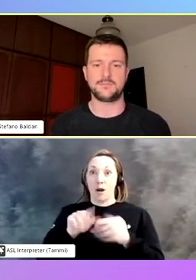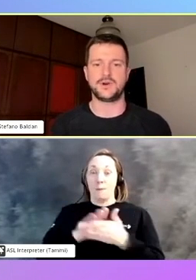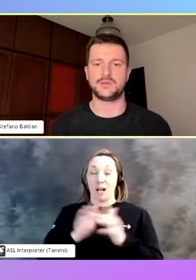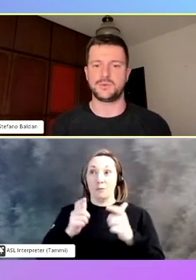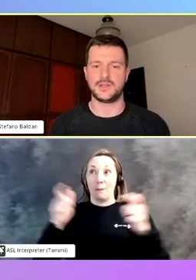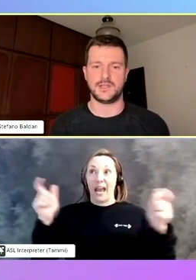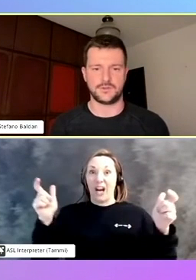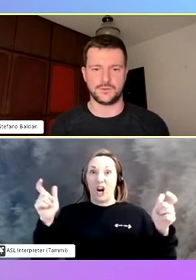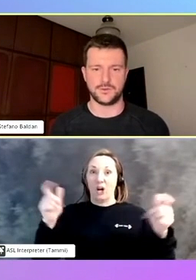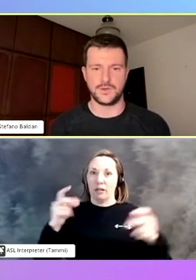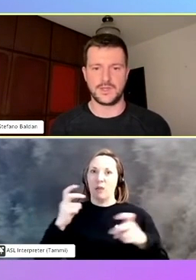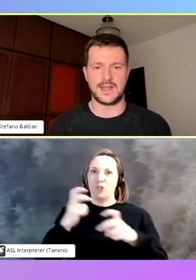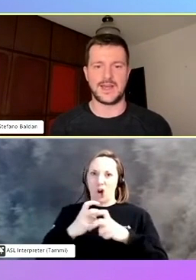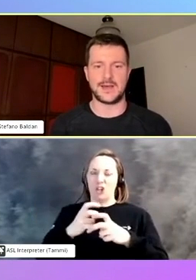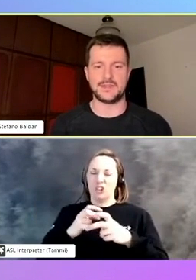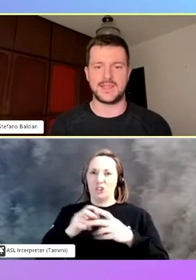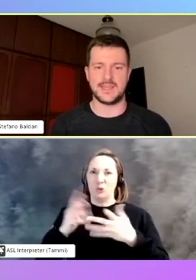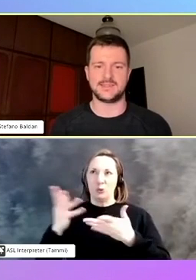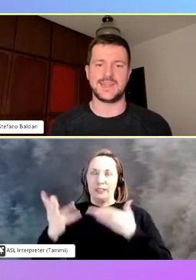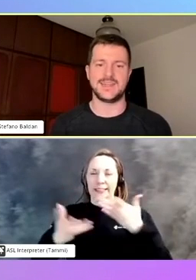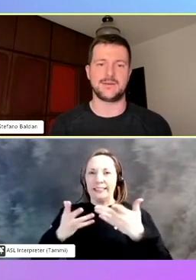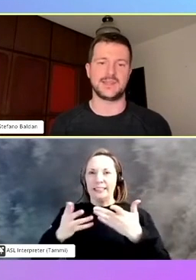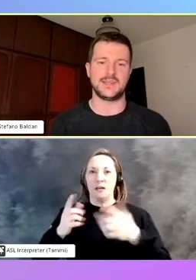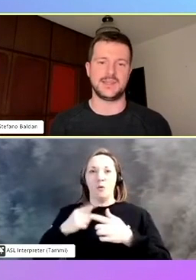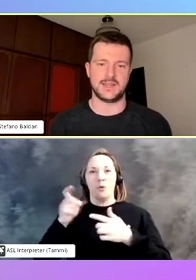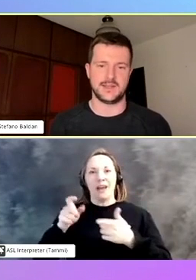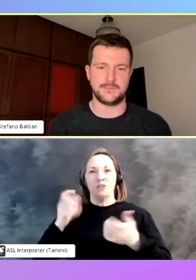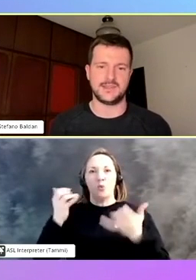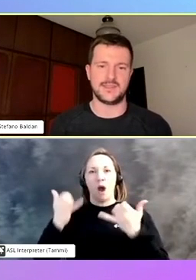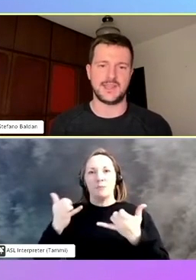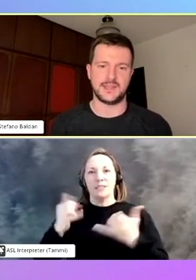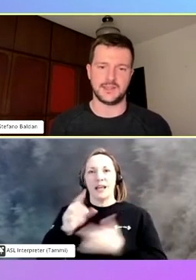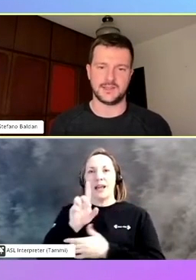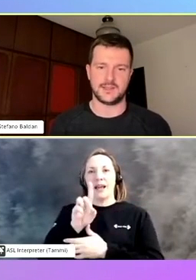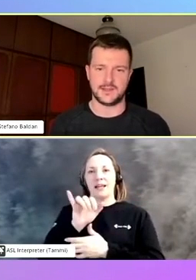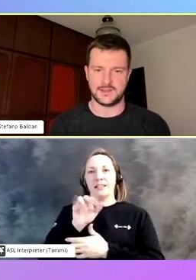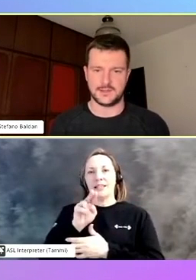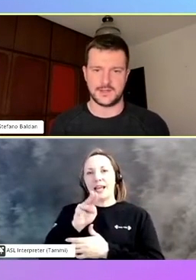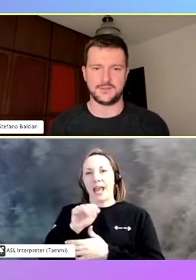prefer to use a keyboard over the mouse to assess the object